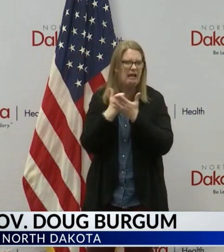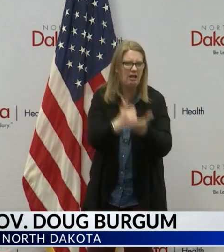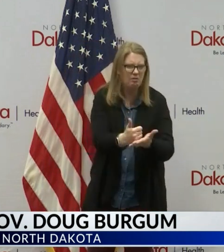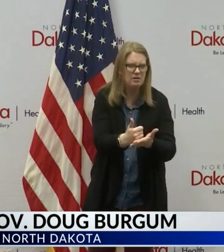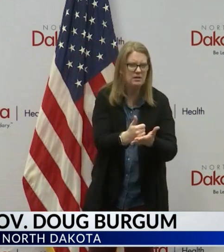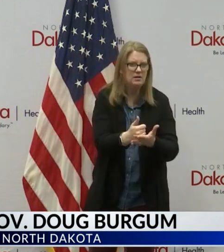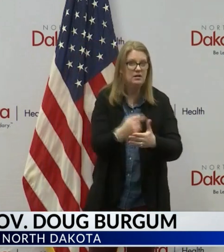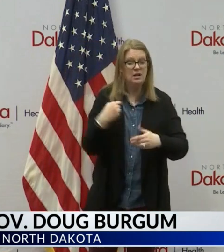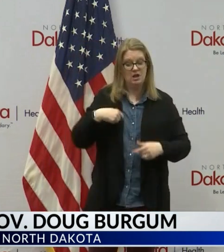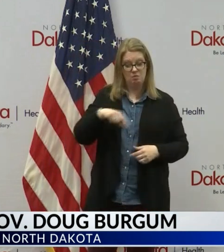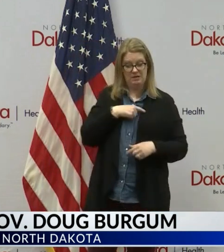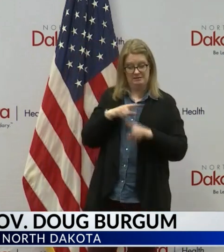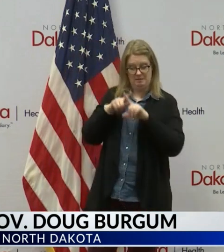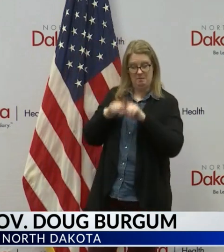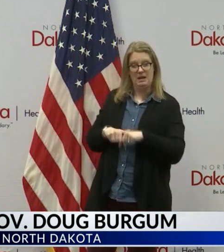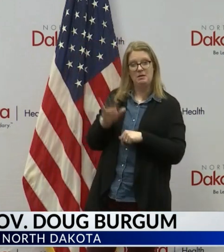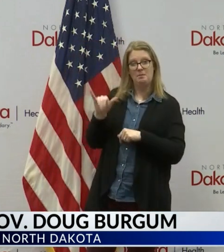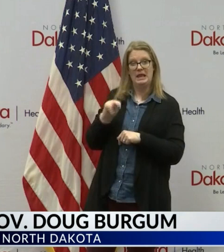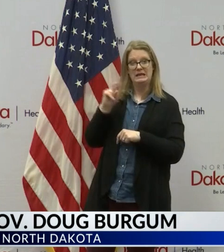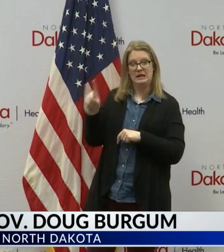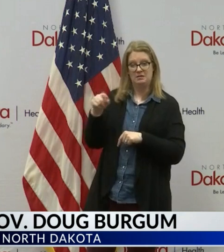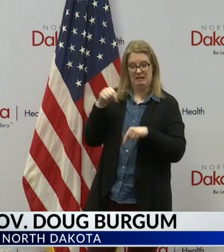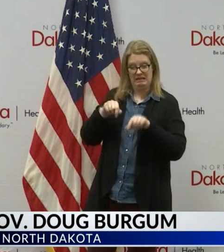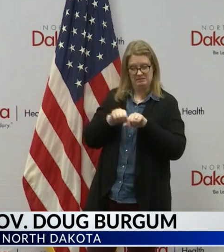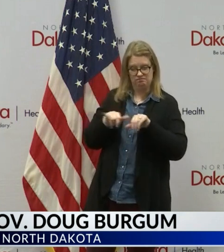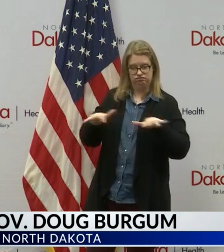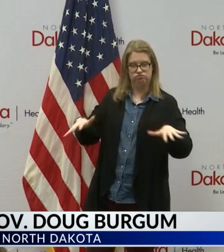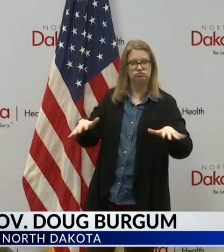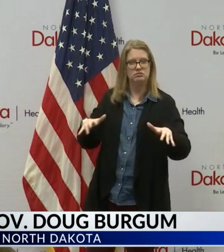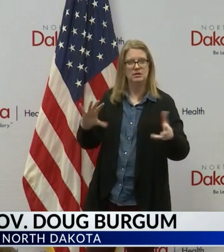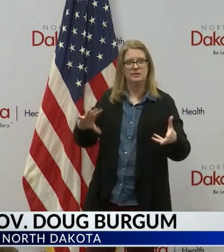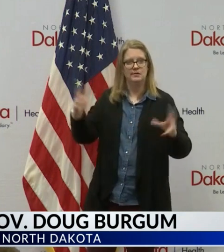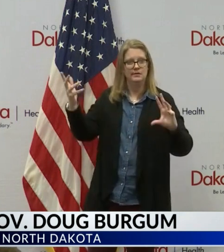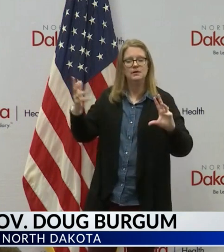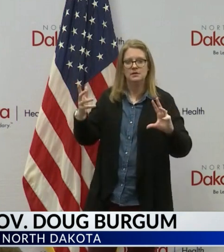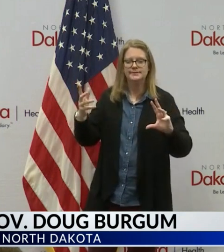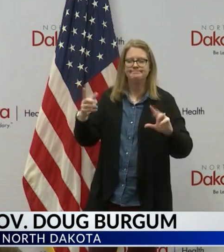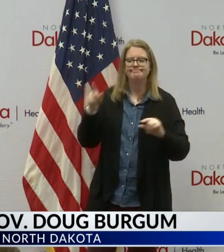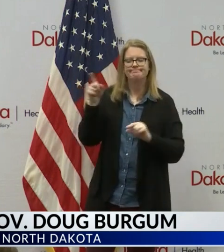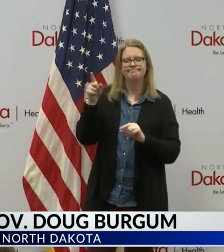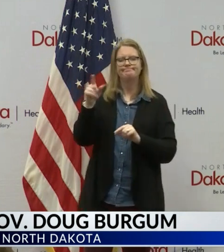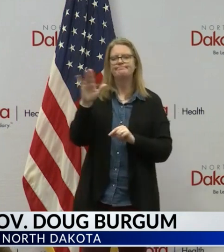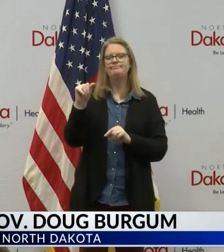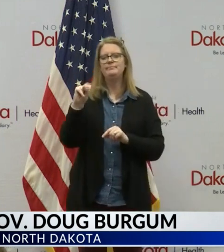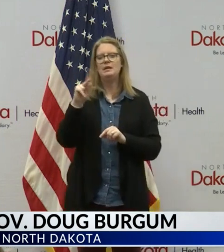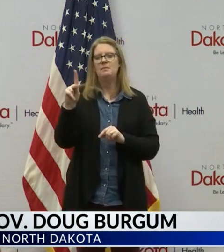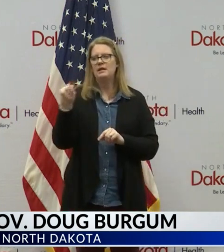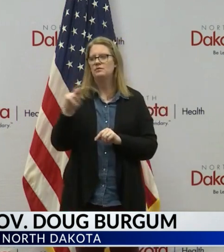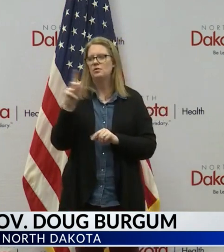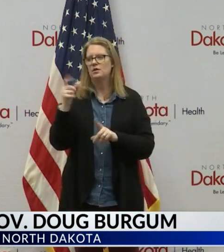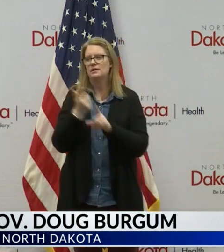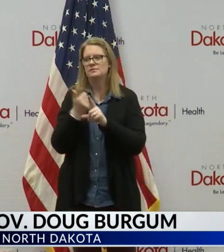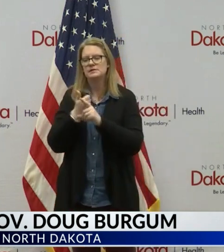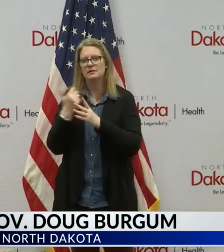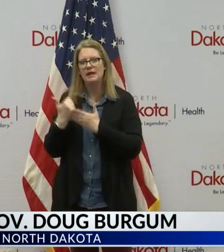SERVICE THAT PRO MOLT AGRICULTURE, INDUSTRY IN NORTH DAKOTA. THE STATE HAS RELIED ON B & T